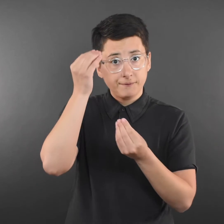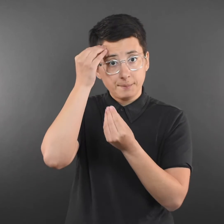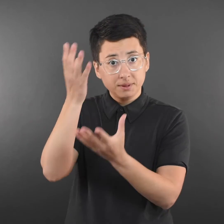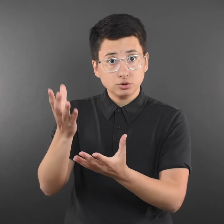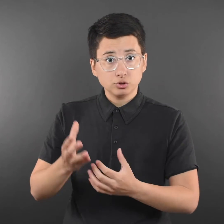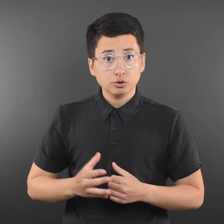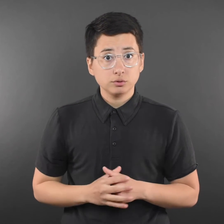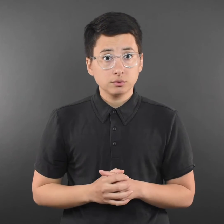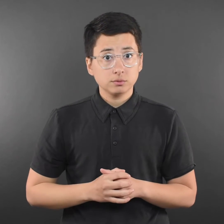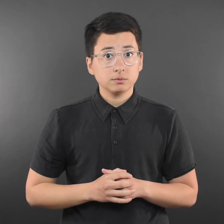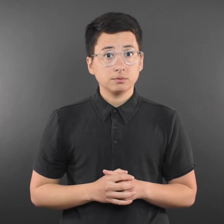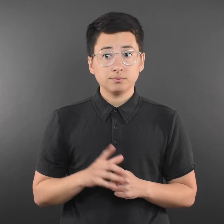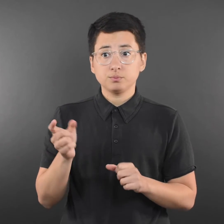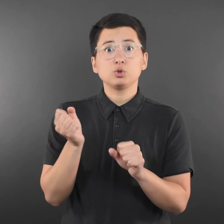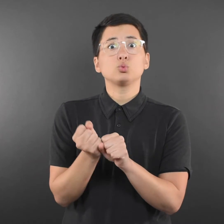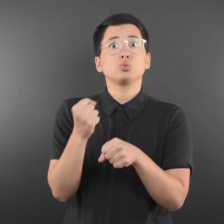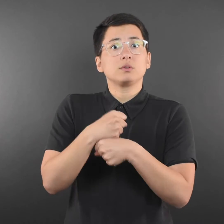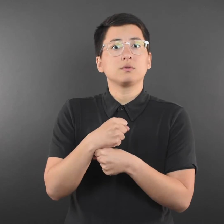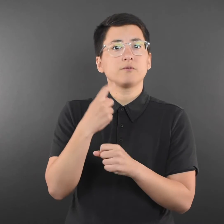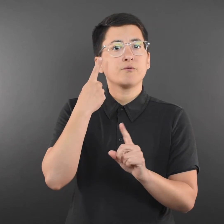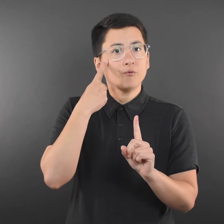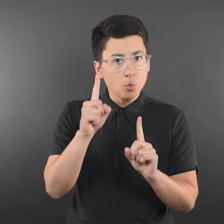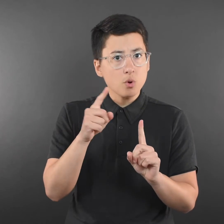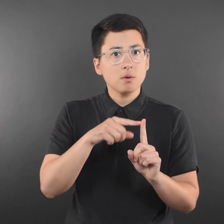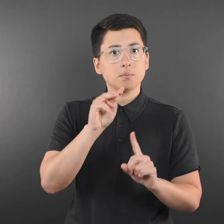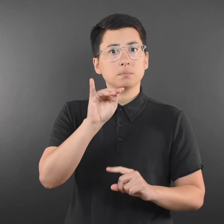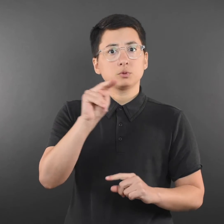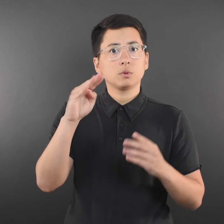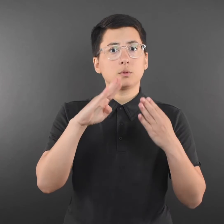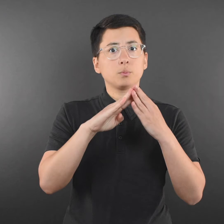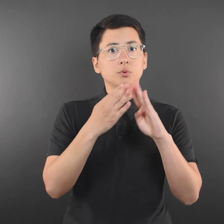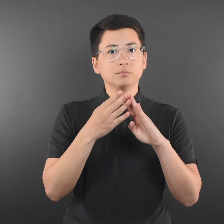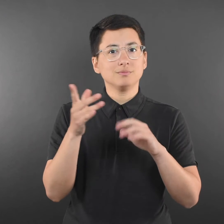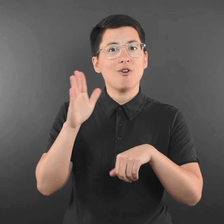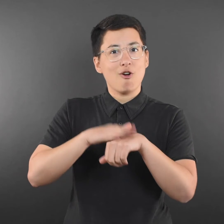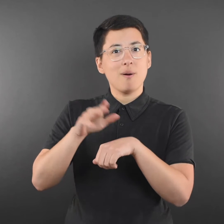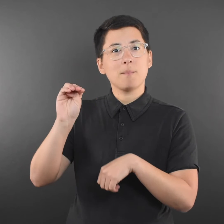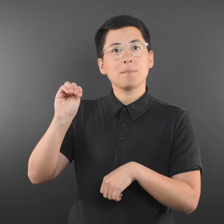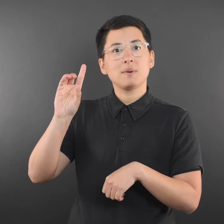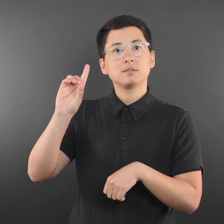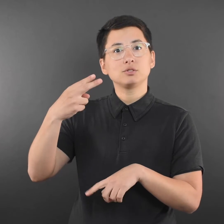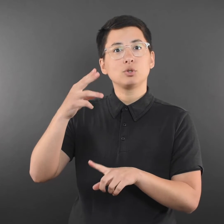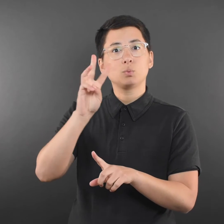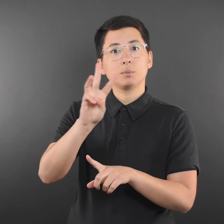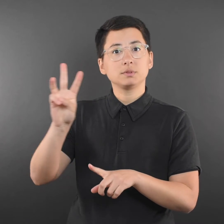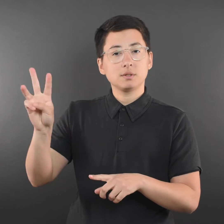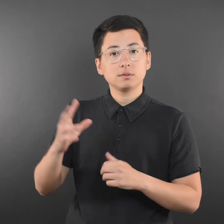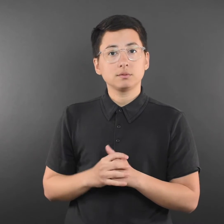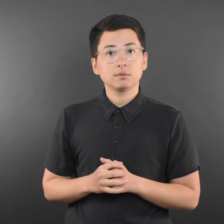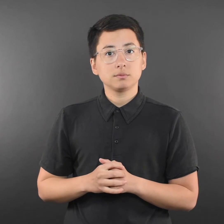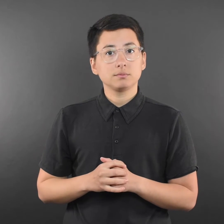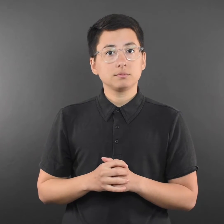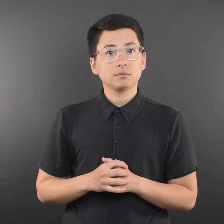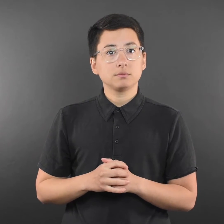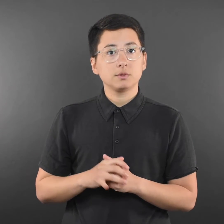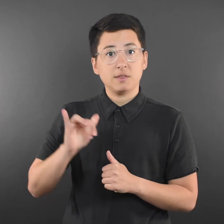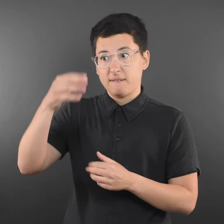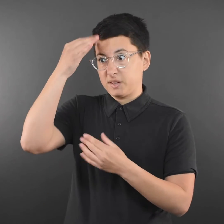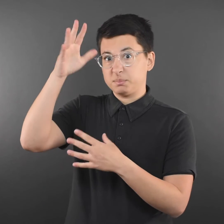COVID-19 disease and testing information created for Minnesota communities is on the MDH website and is shared